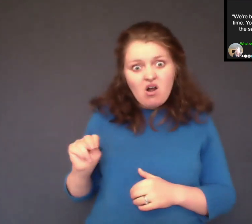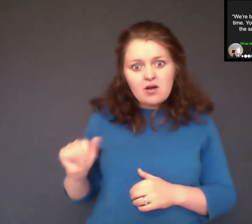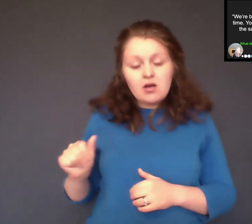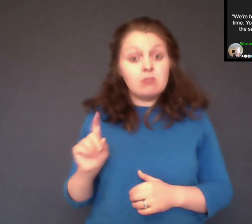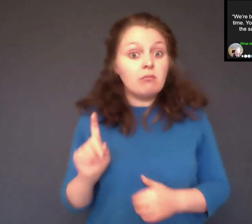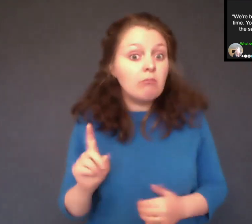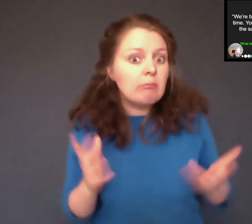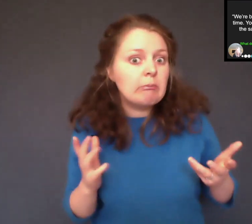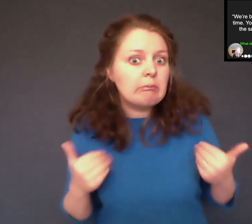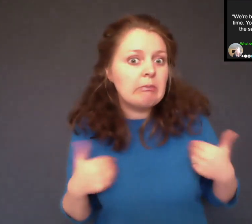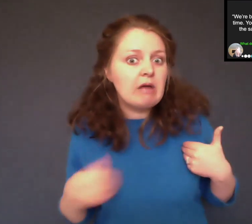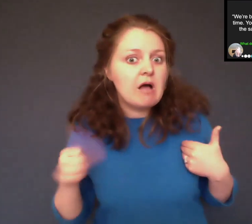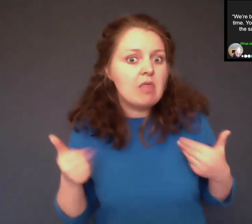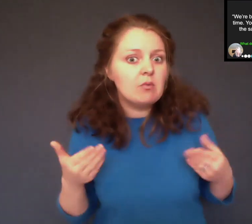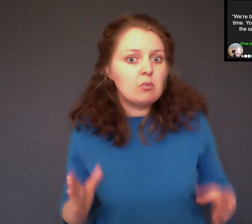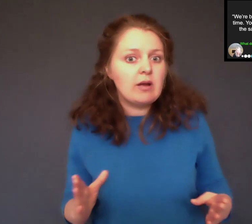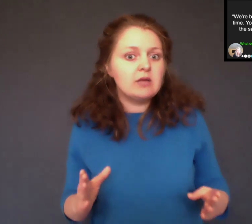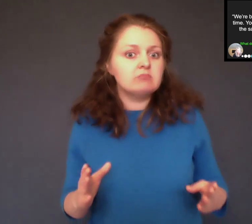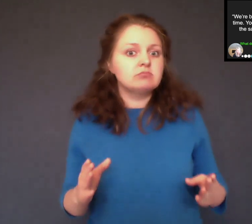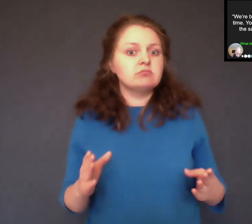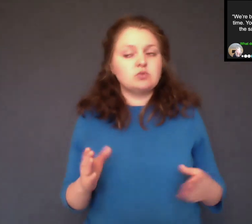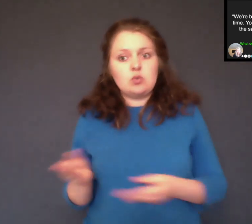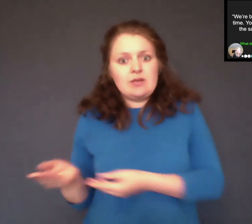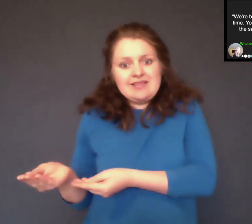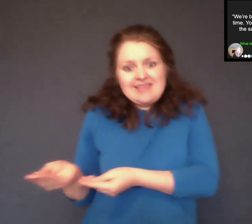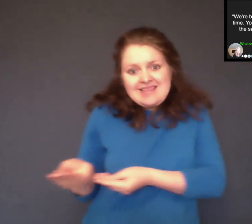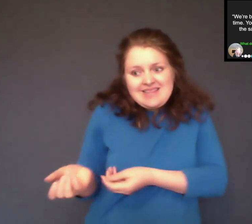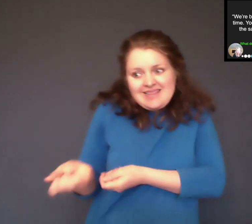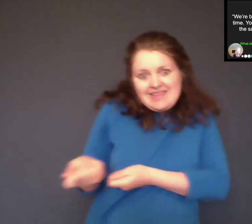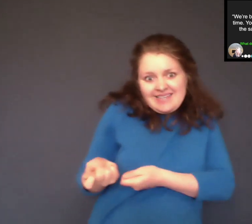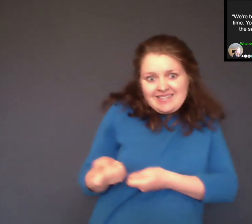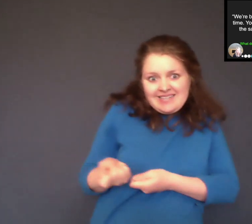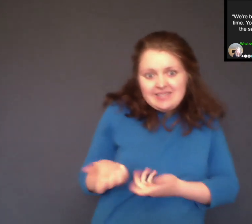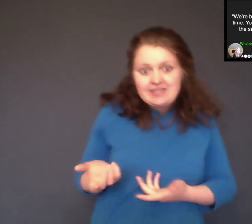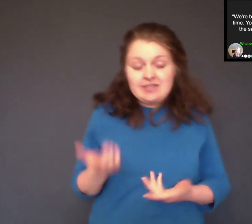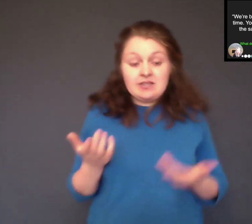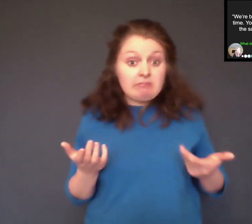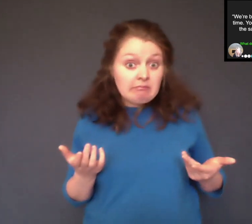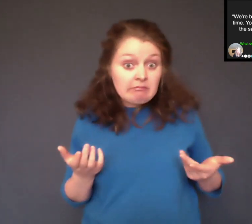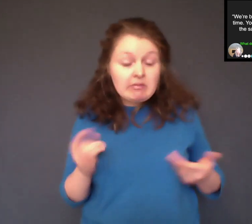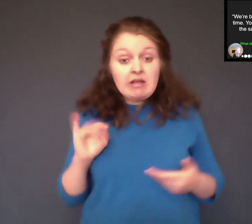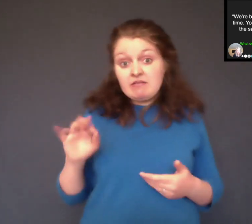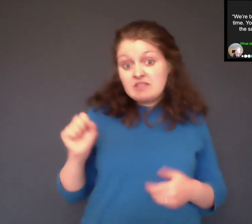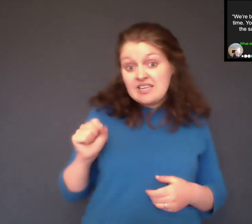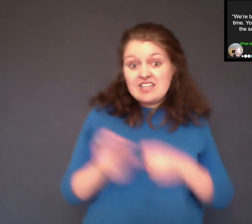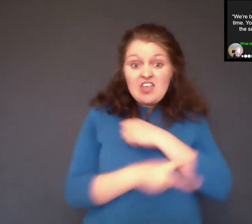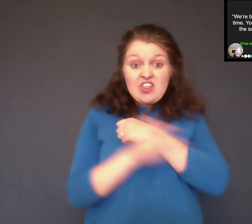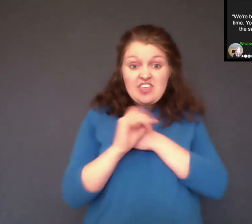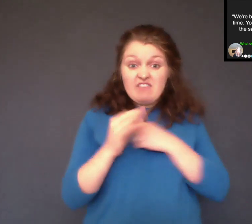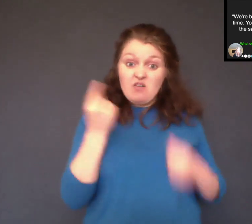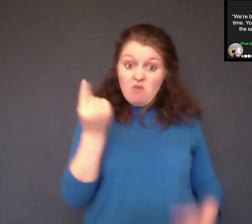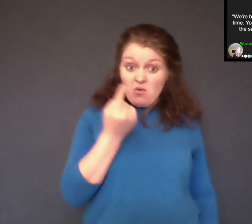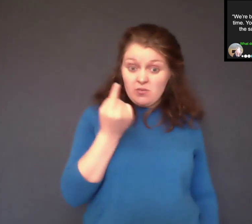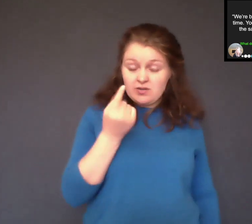perhaps another way of laying the beast low if there was a thief of always as hood had said